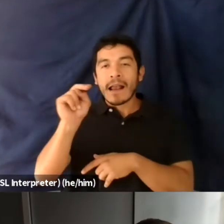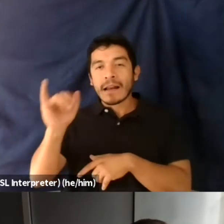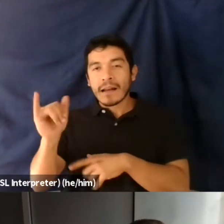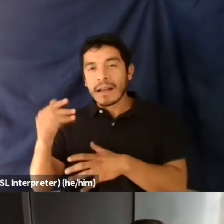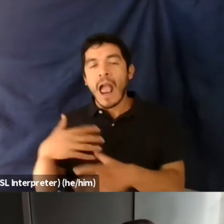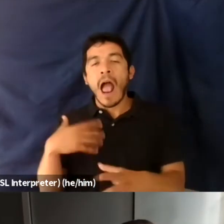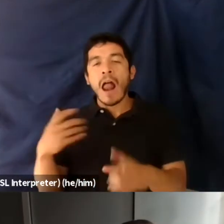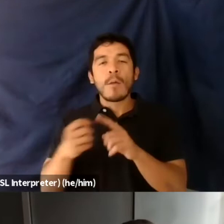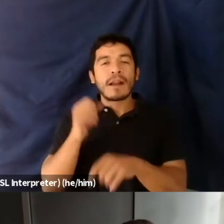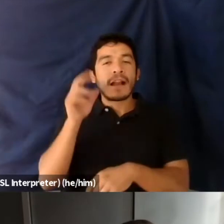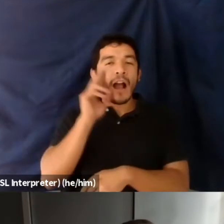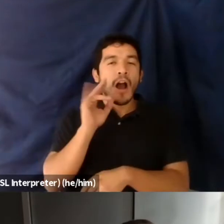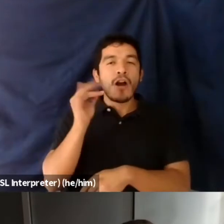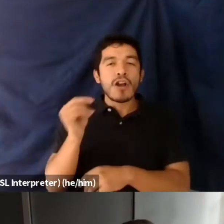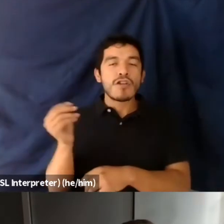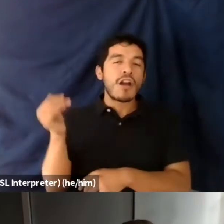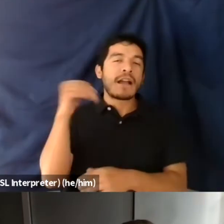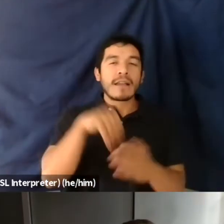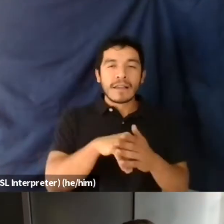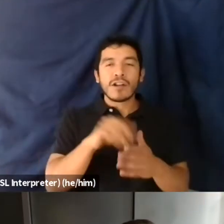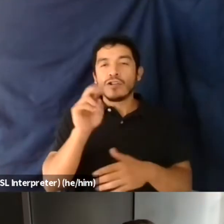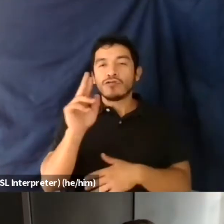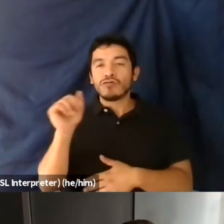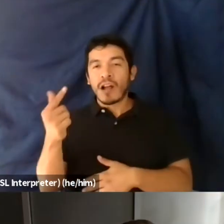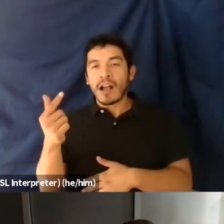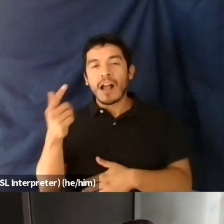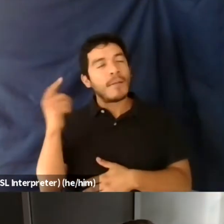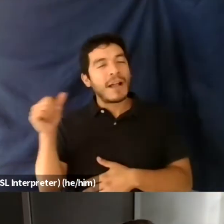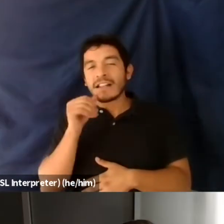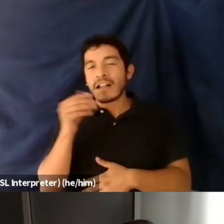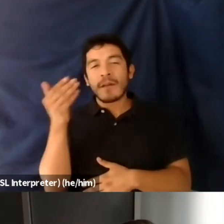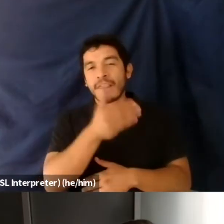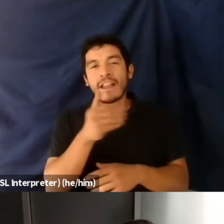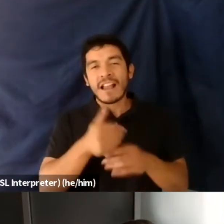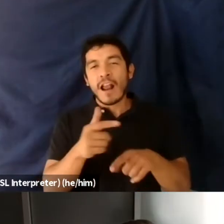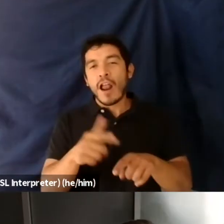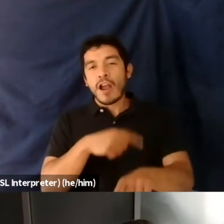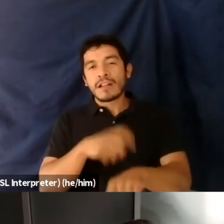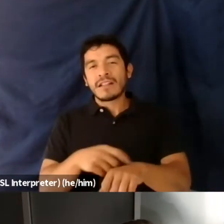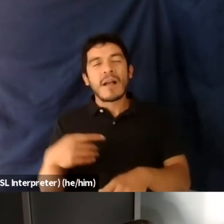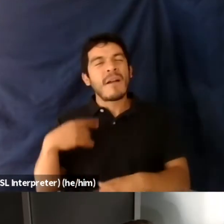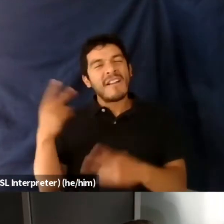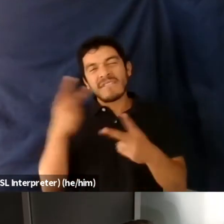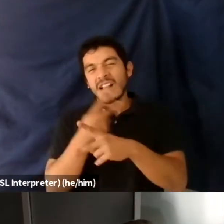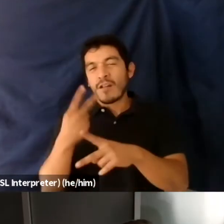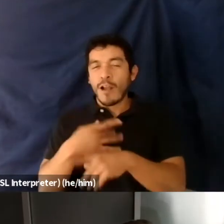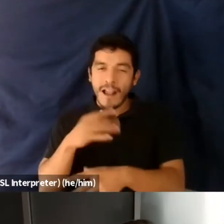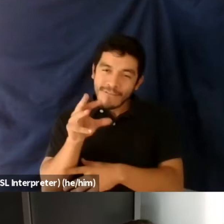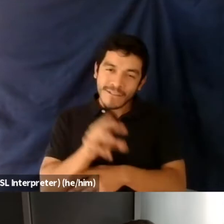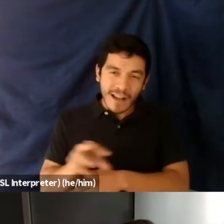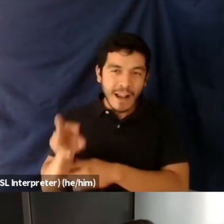'Cause he hadn't been back in drag in a very long time. And I thought, I figured what the hell we've got a camera, you've got the gear, like, let's just do it.